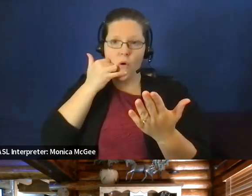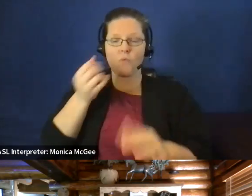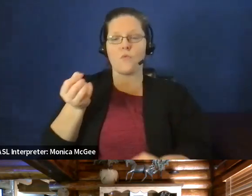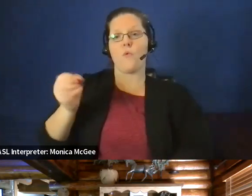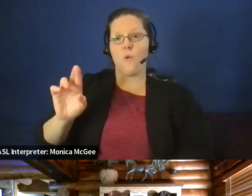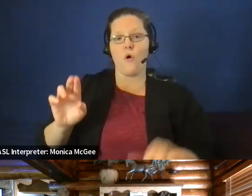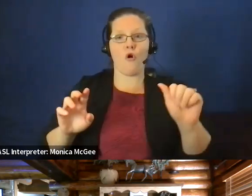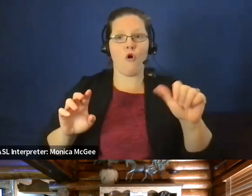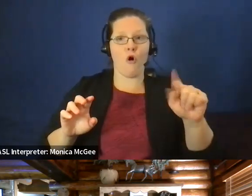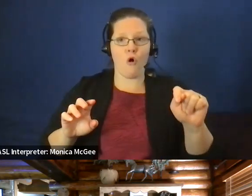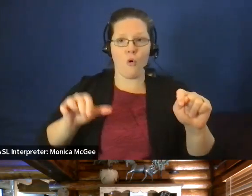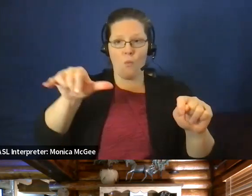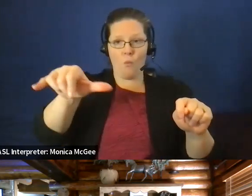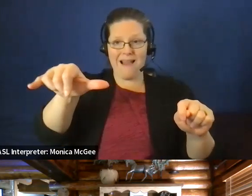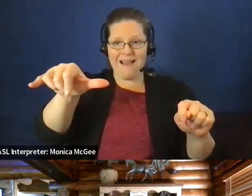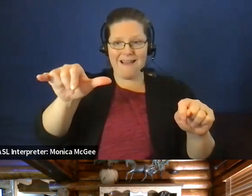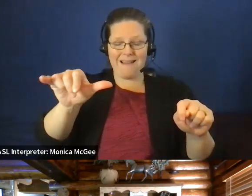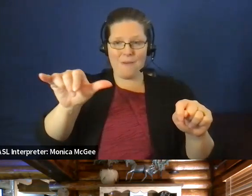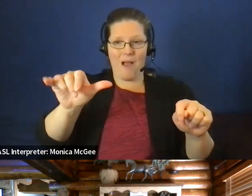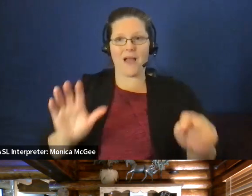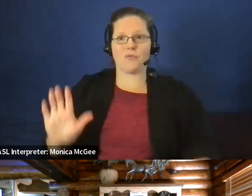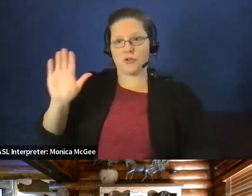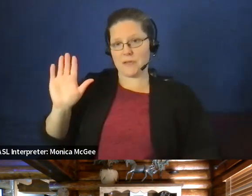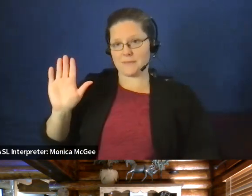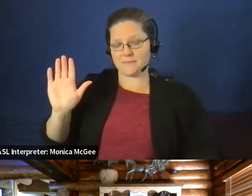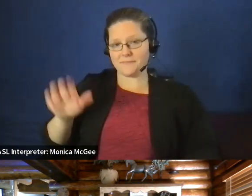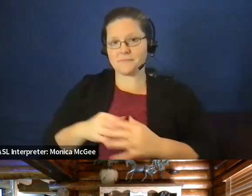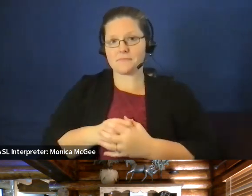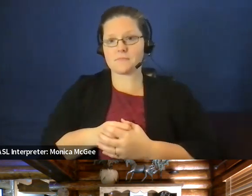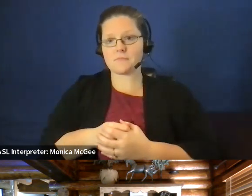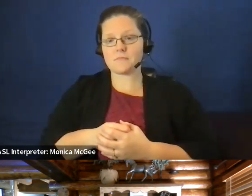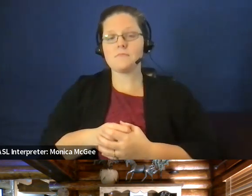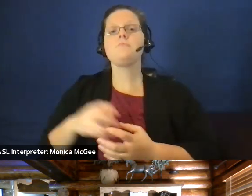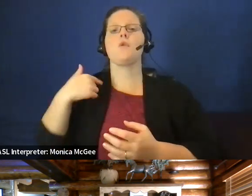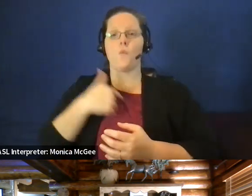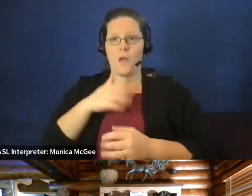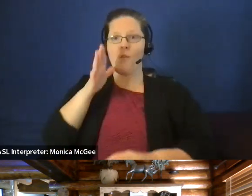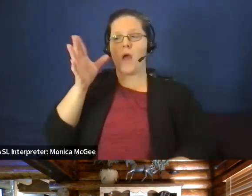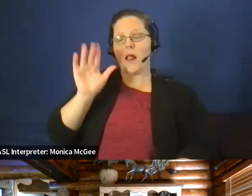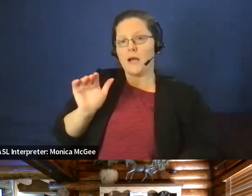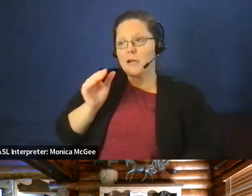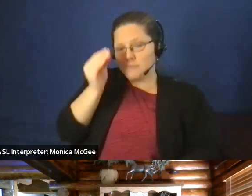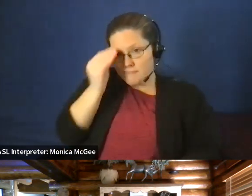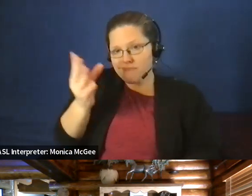using key strokes, we ask that you